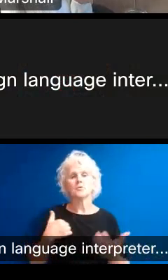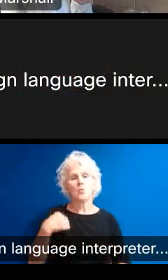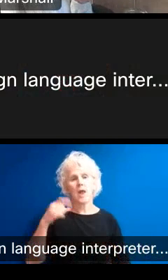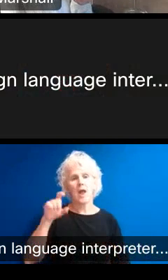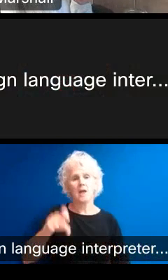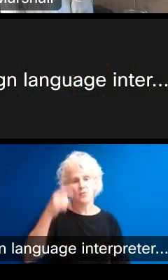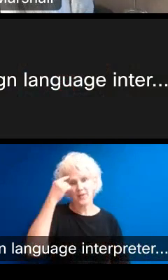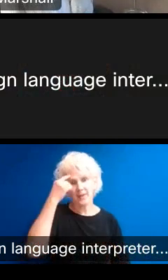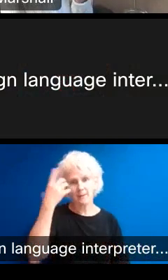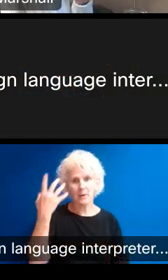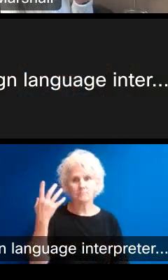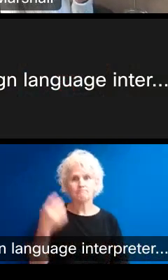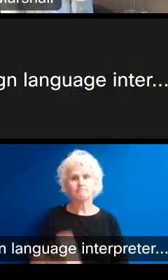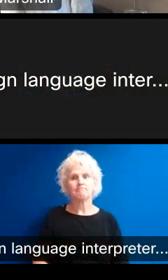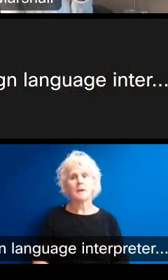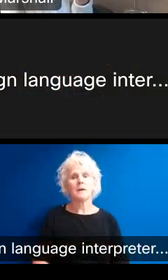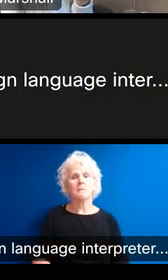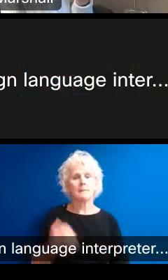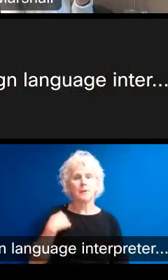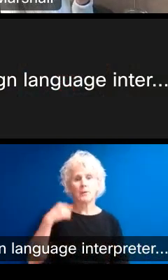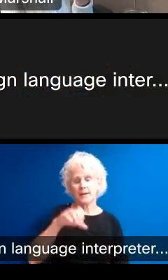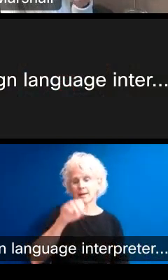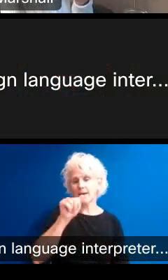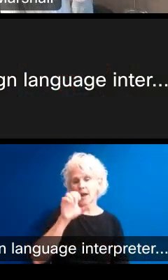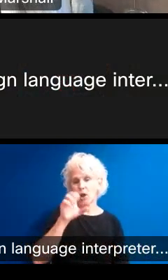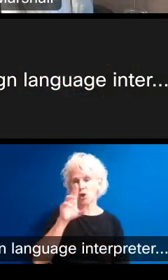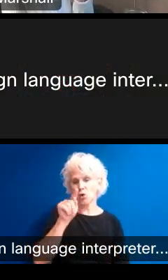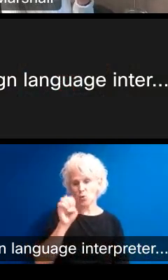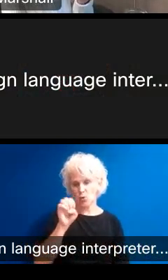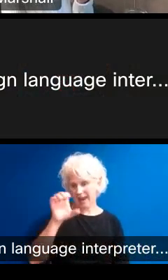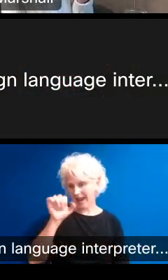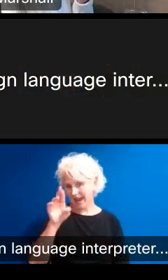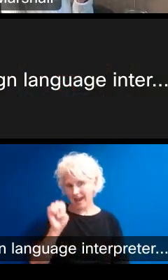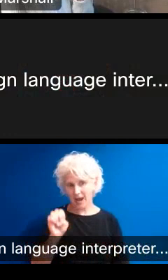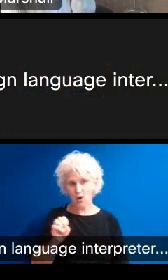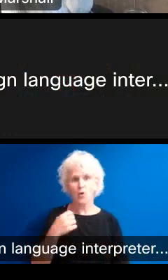need to go to acute care crisis placement, community resource and emotional support,